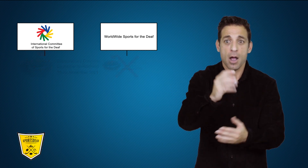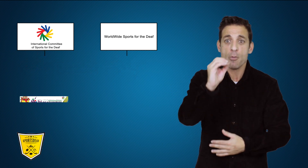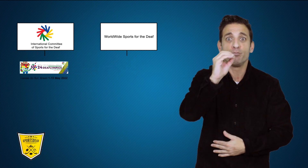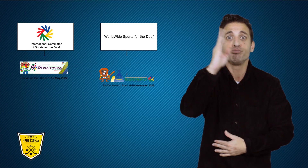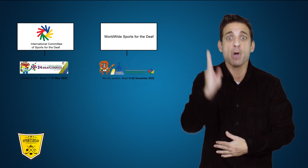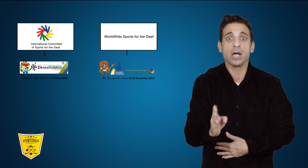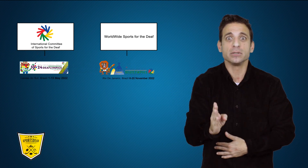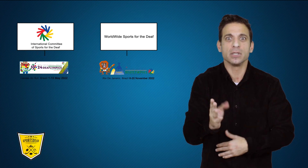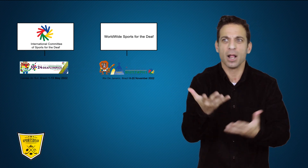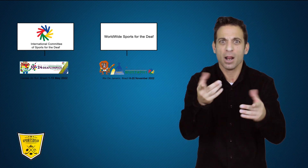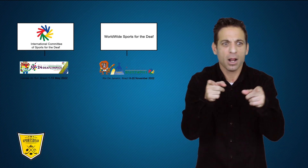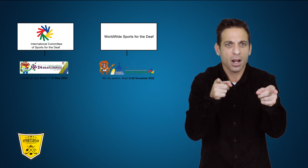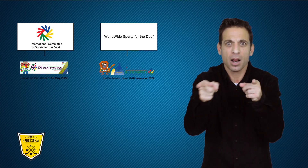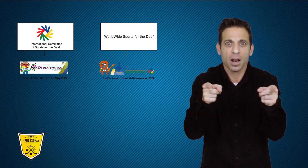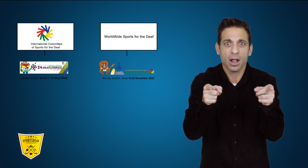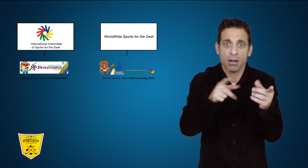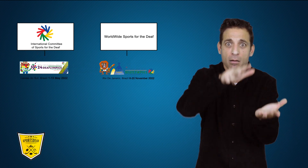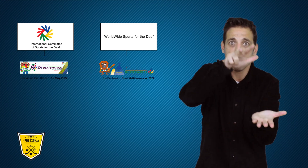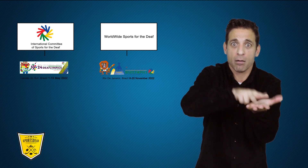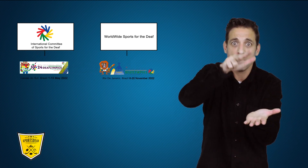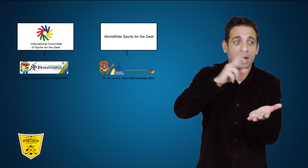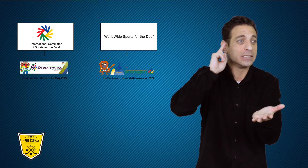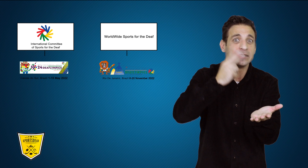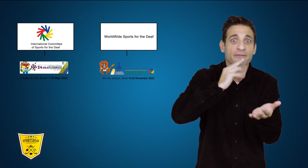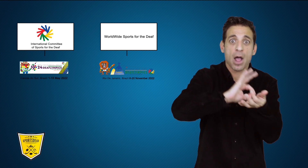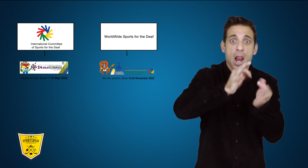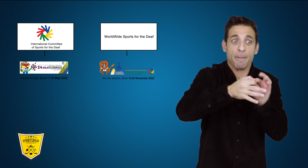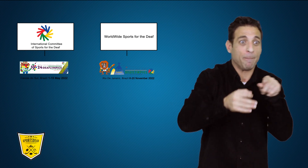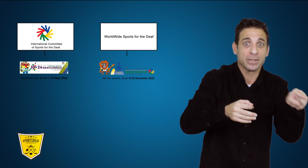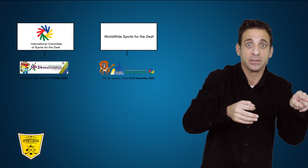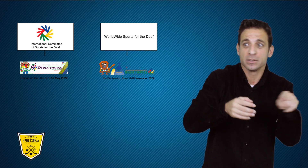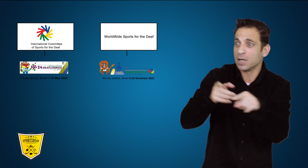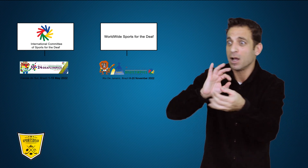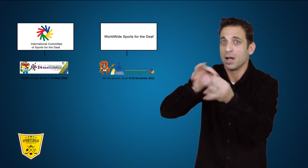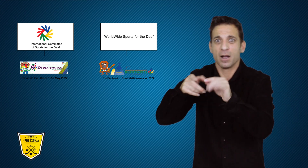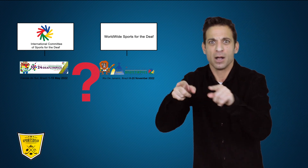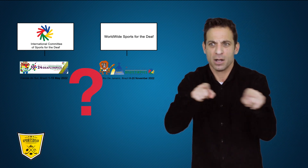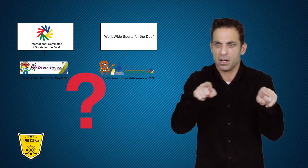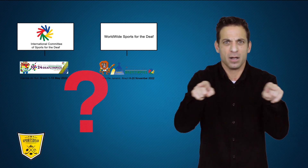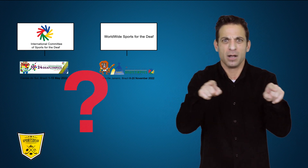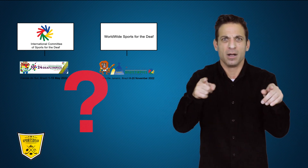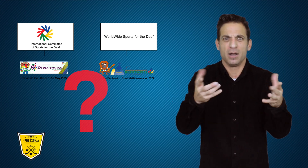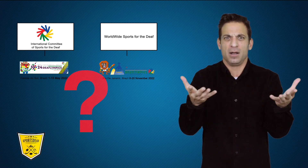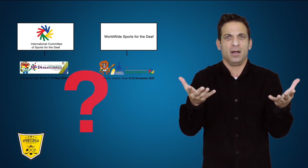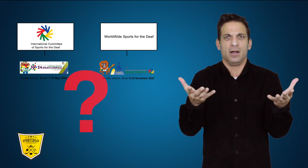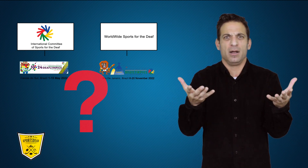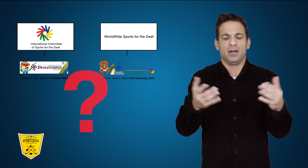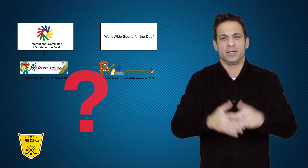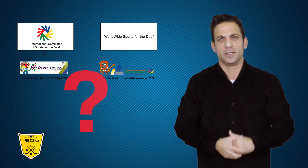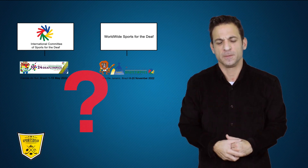Which Deaflympics in Brazil next year are official?